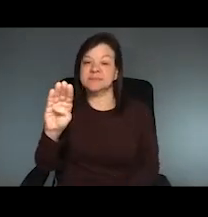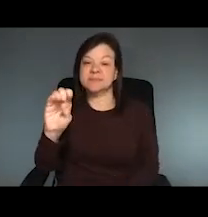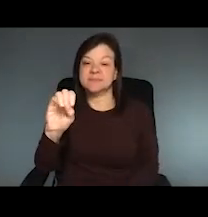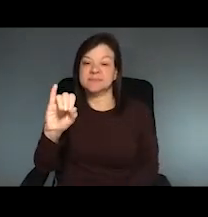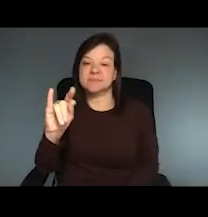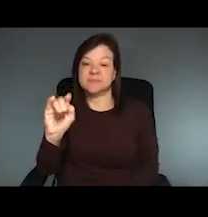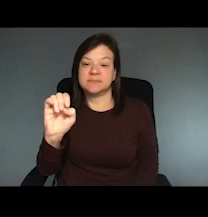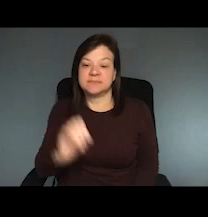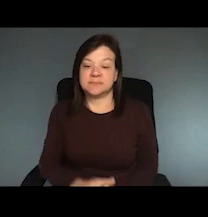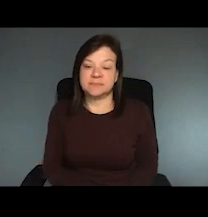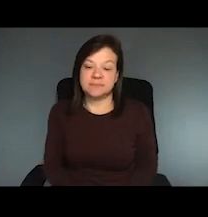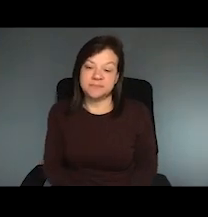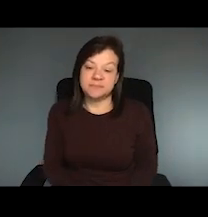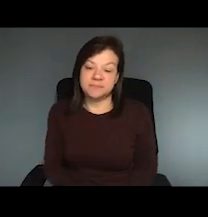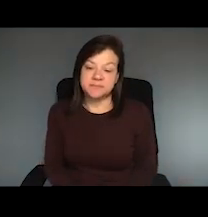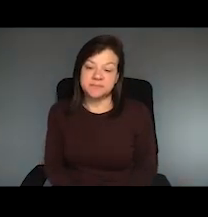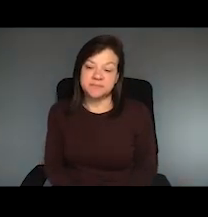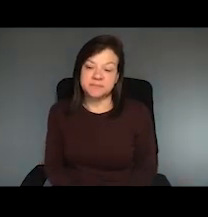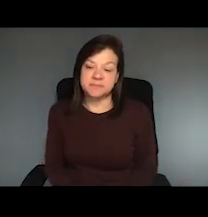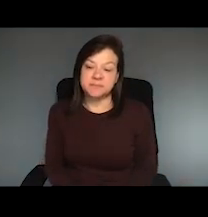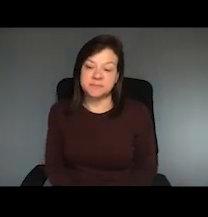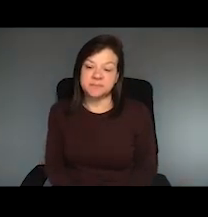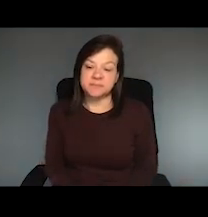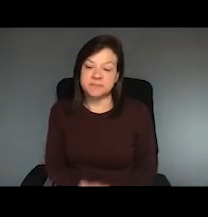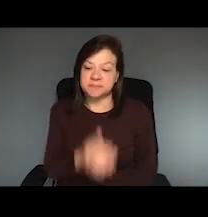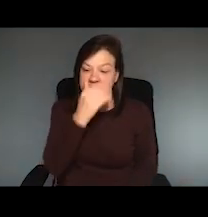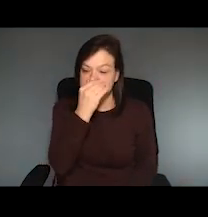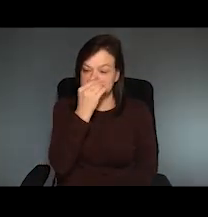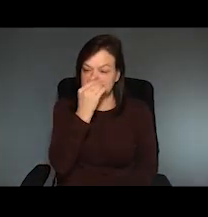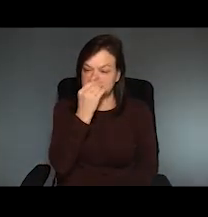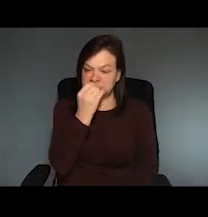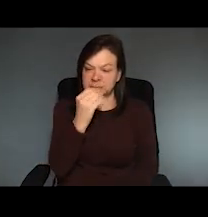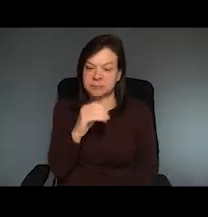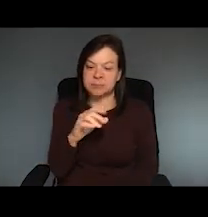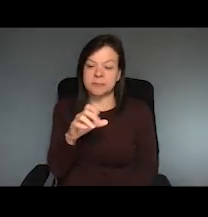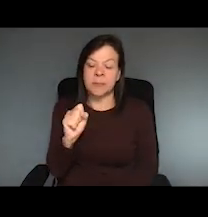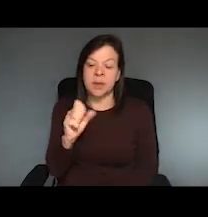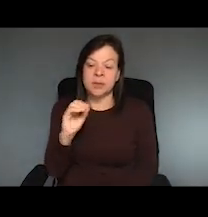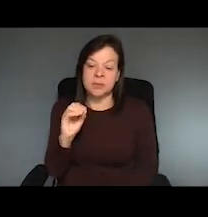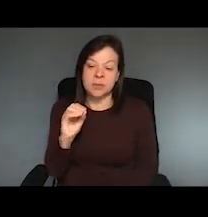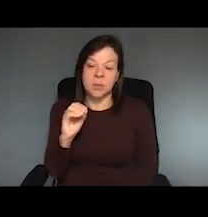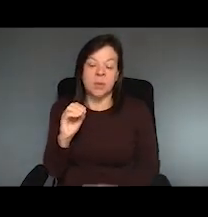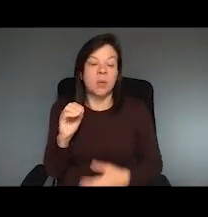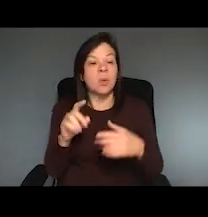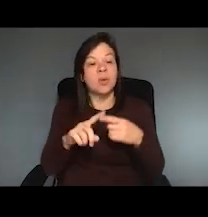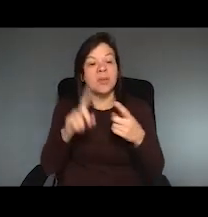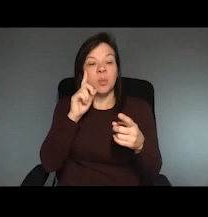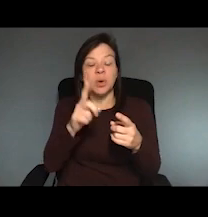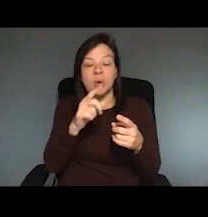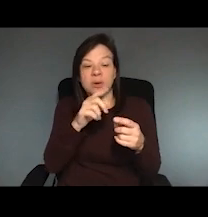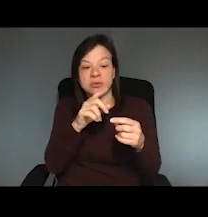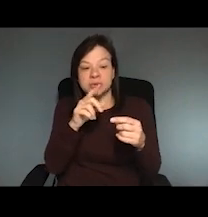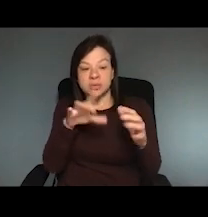AND INSIDE OF THE WEBSITE SECTION WE WILL THEN NAVIGATE TO PRIVATE CONTENT AREA.